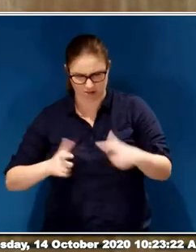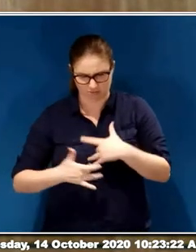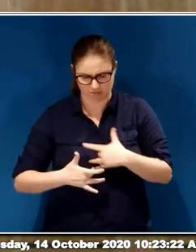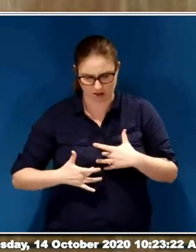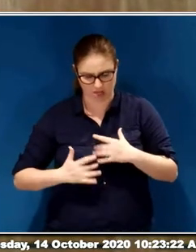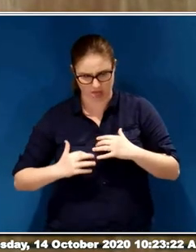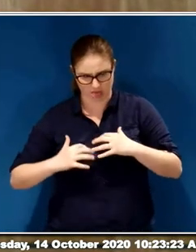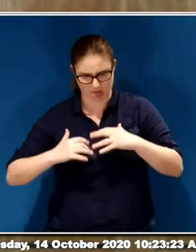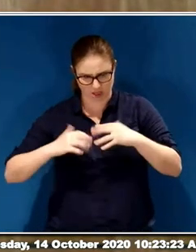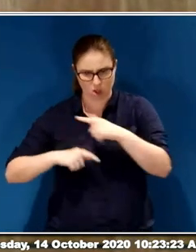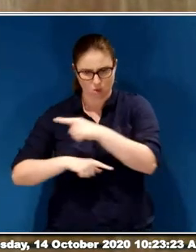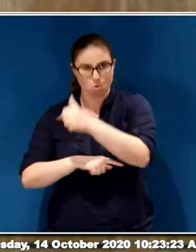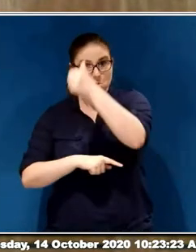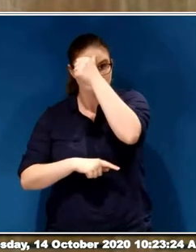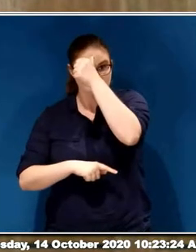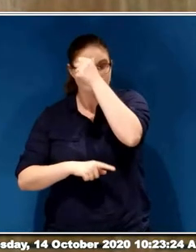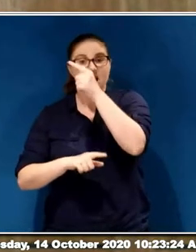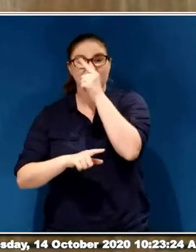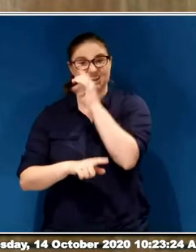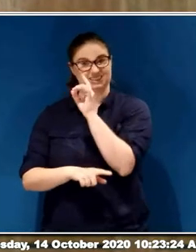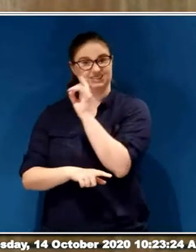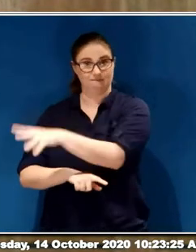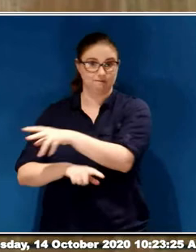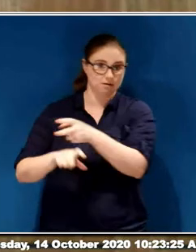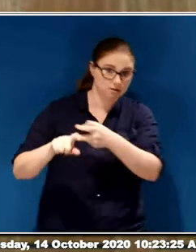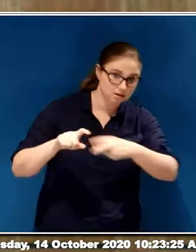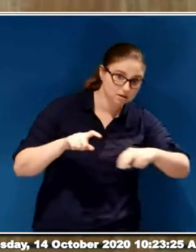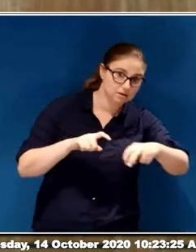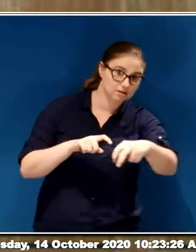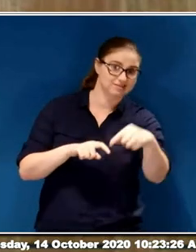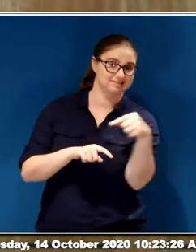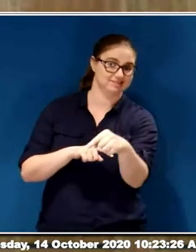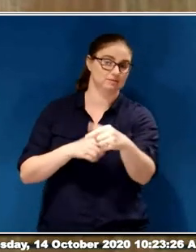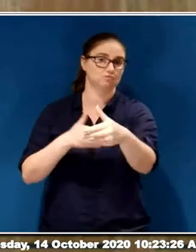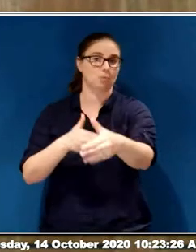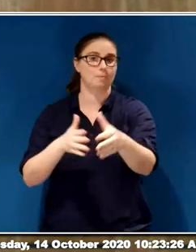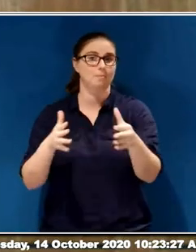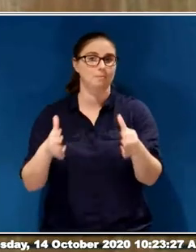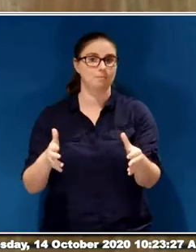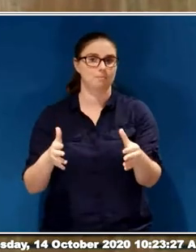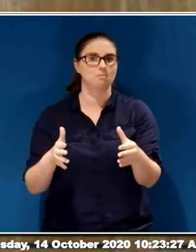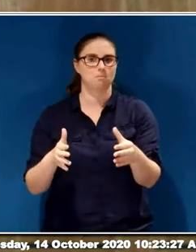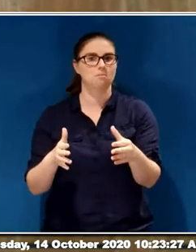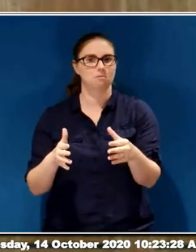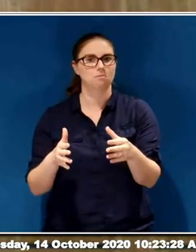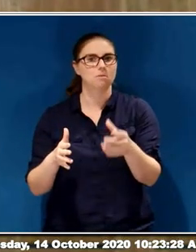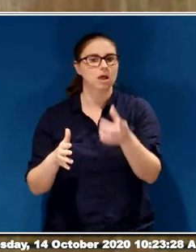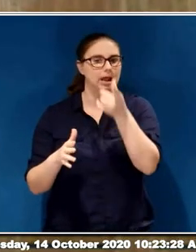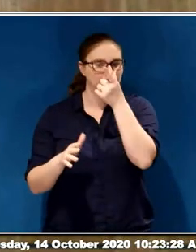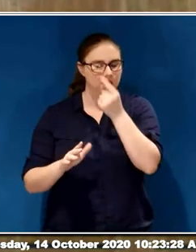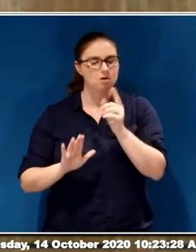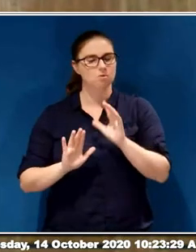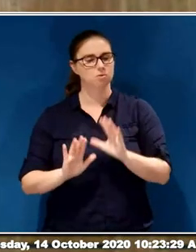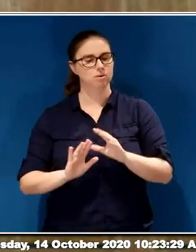room and not have to engage with anybody until he had been able to self-regulate